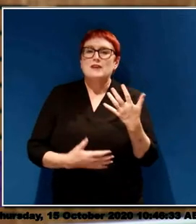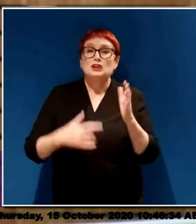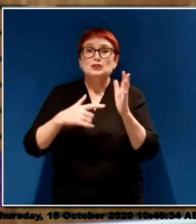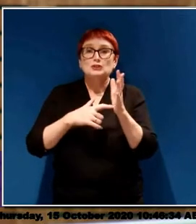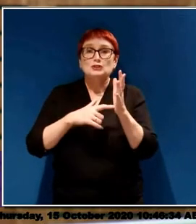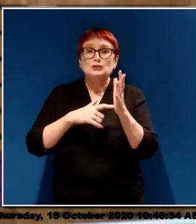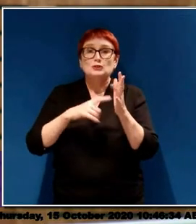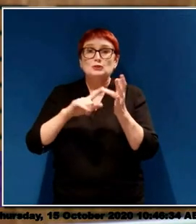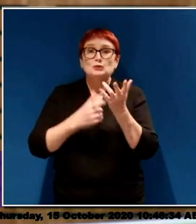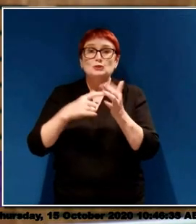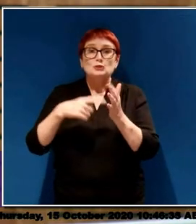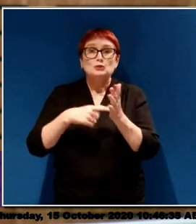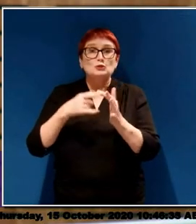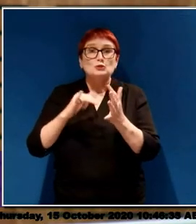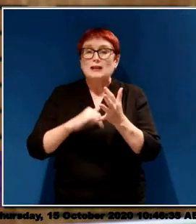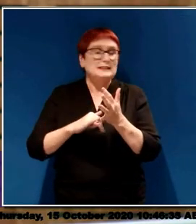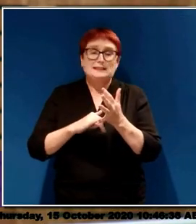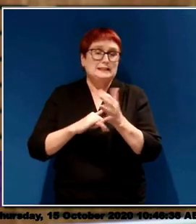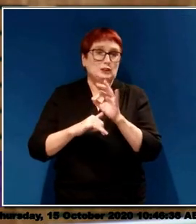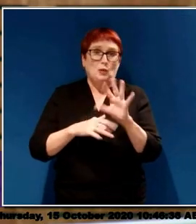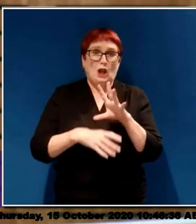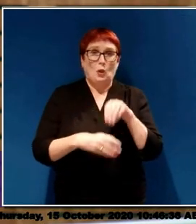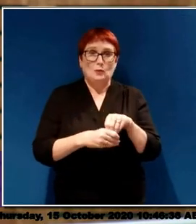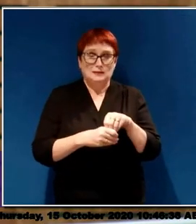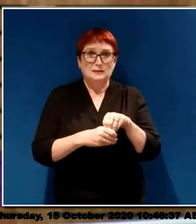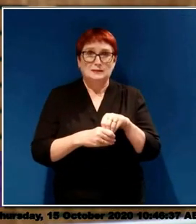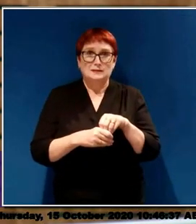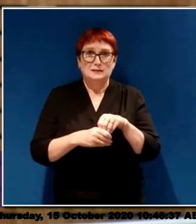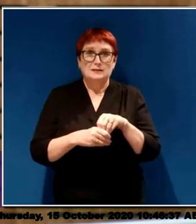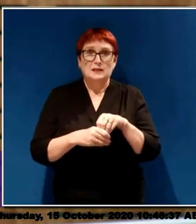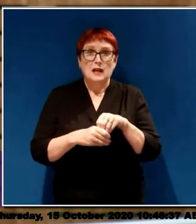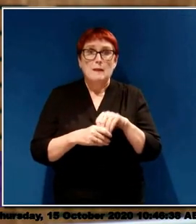What is on the list, at least from some other evidence,